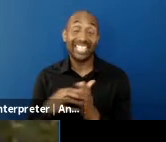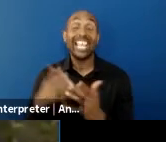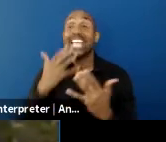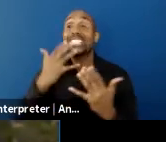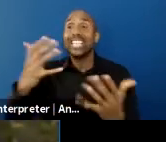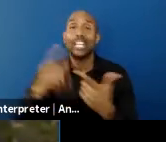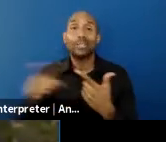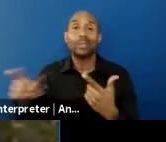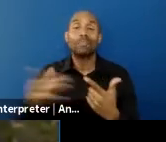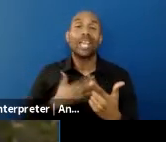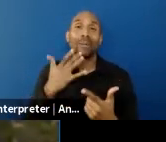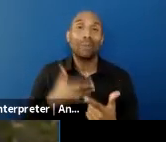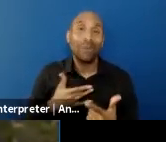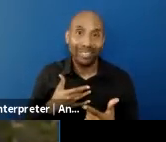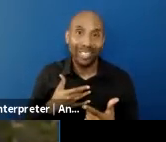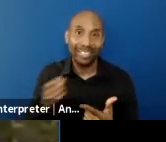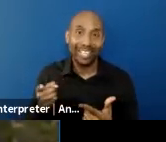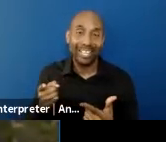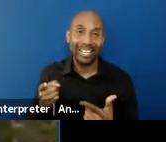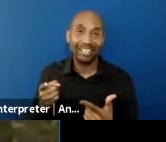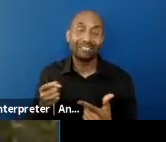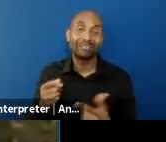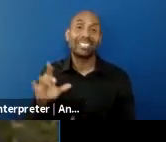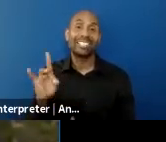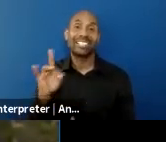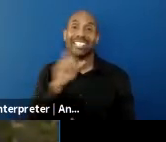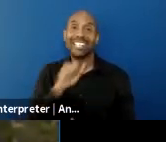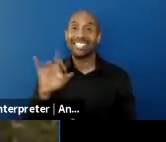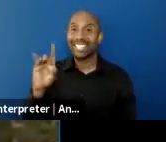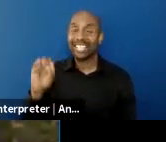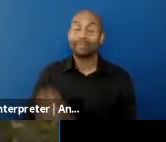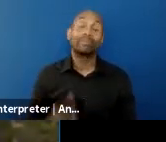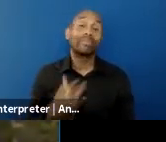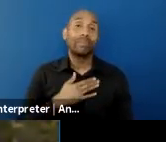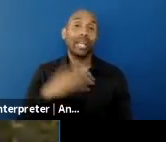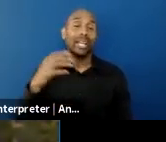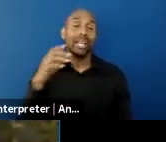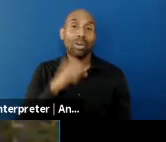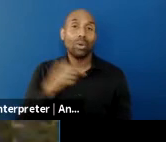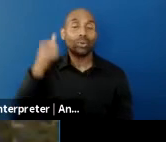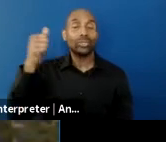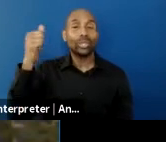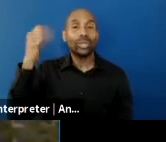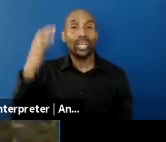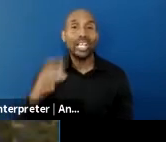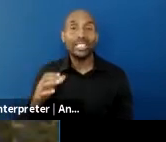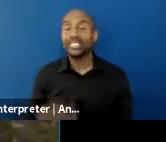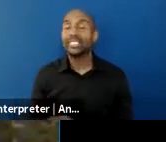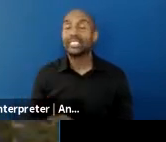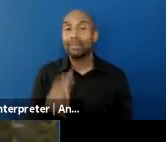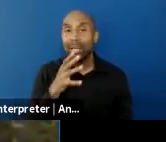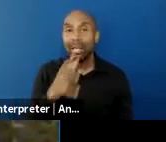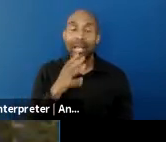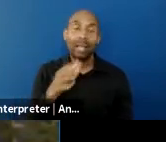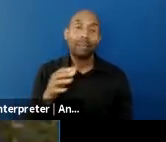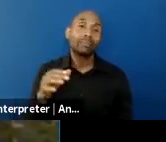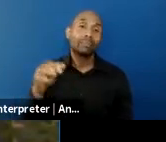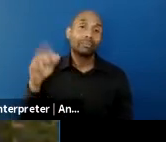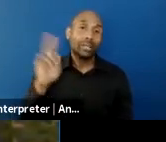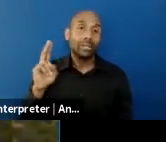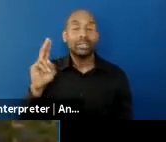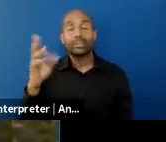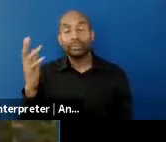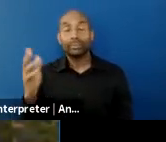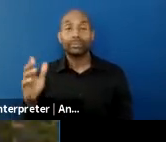My older cousins, my mom, uncles, my great grandfather got them all jobs in the market.